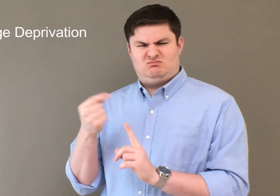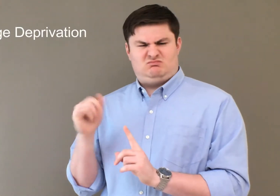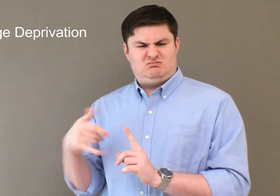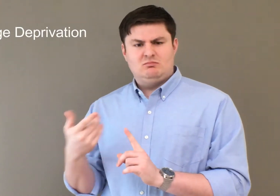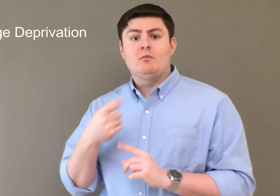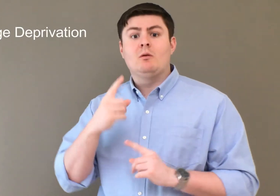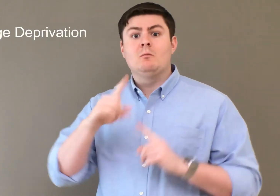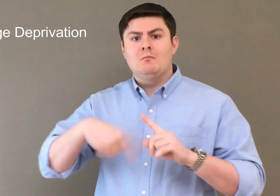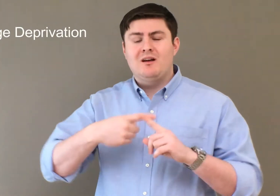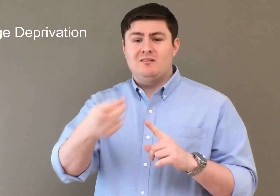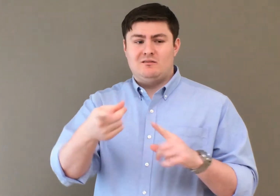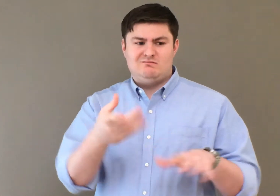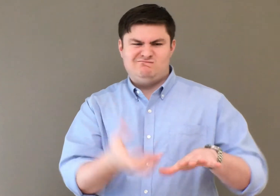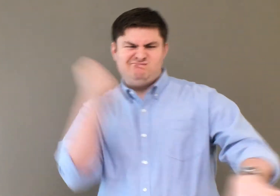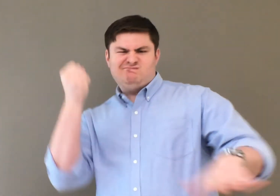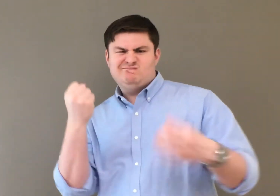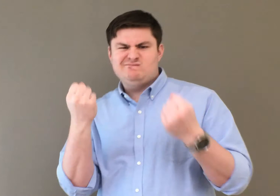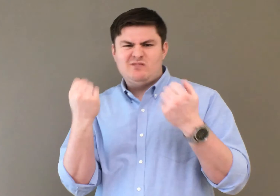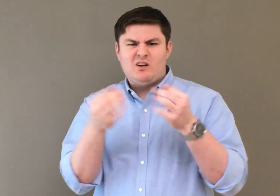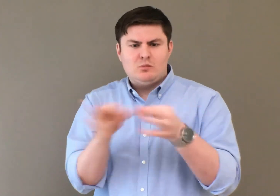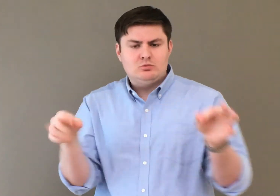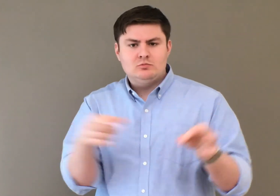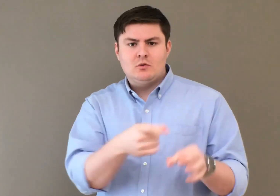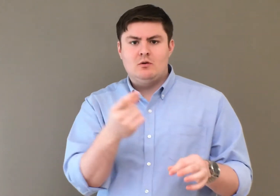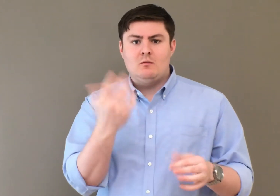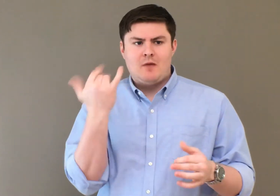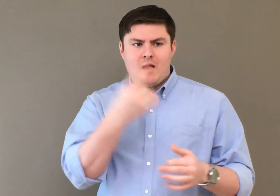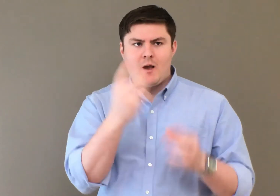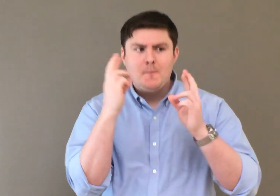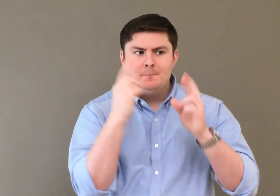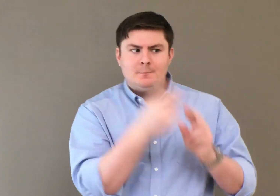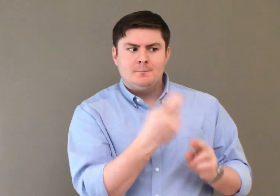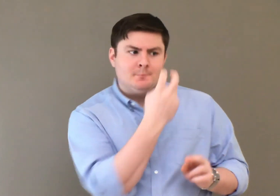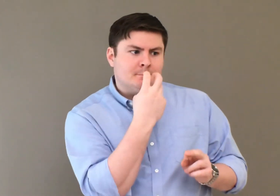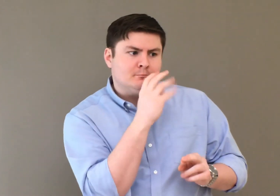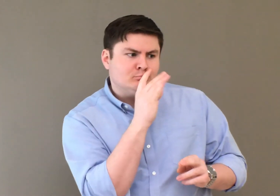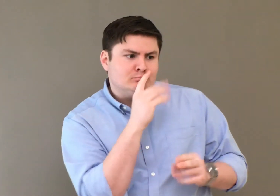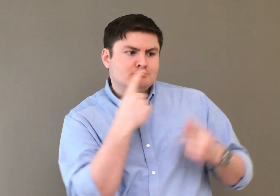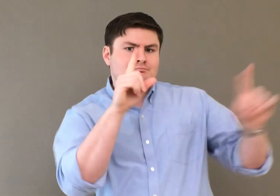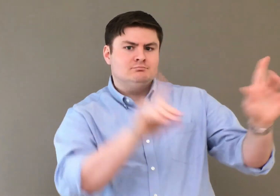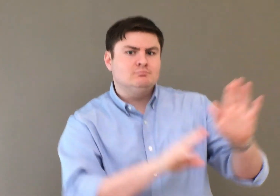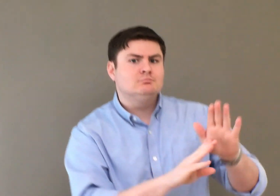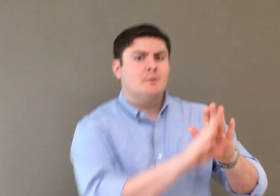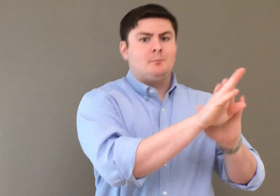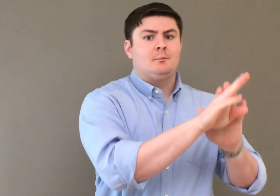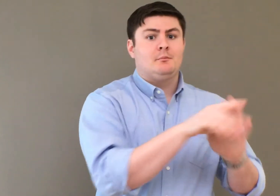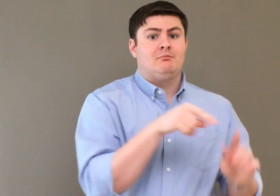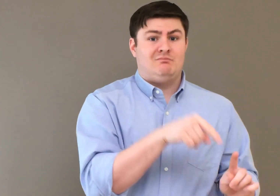hopes that this will force them to learn spoken language. The impact of this language deprivation